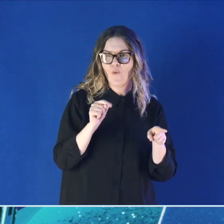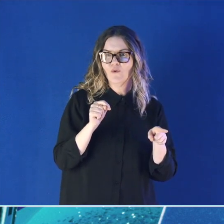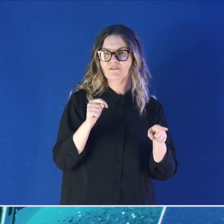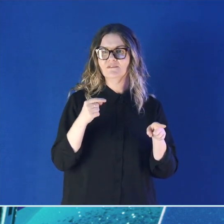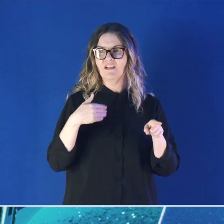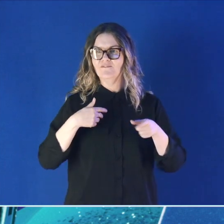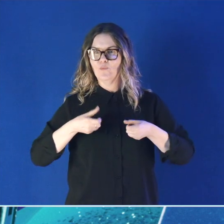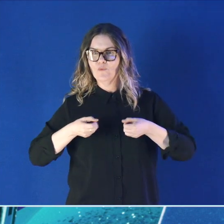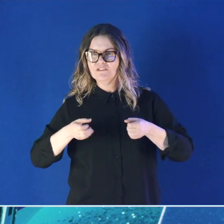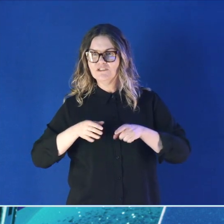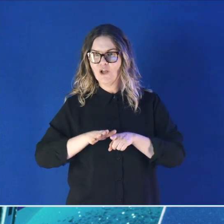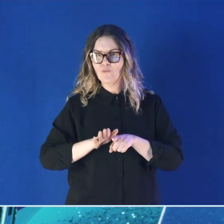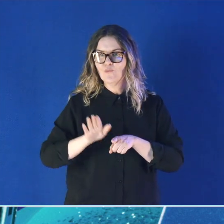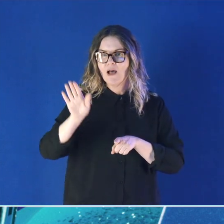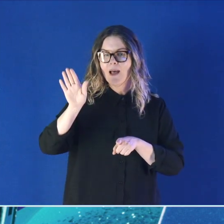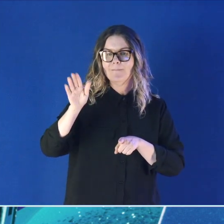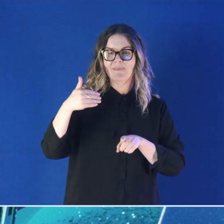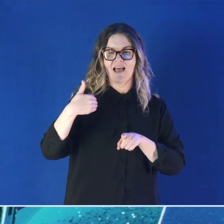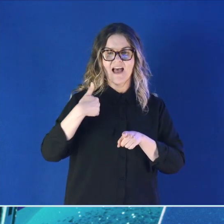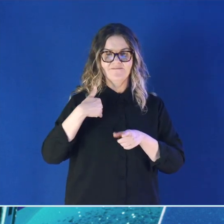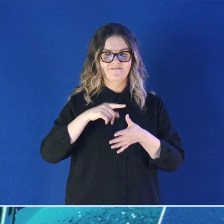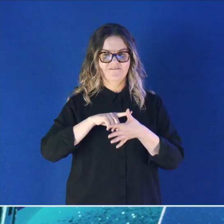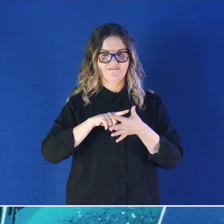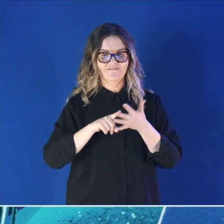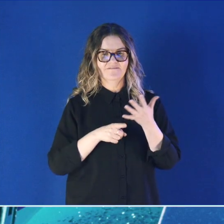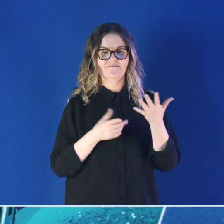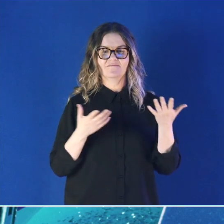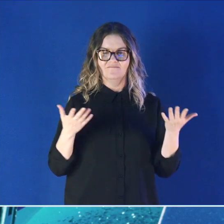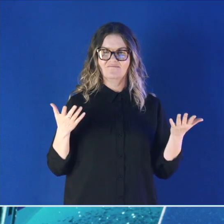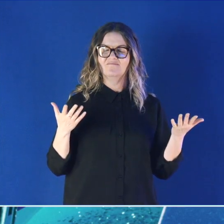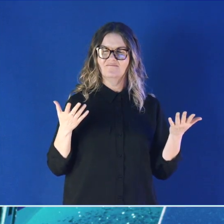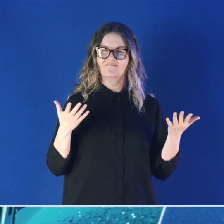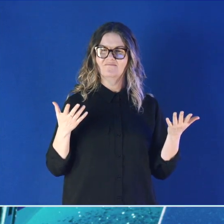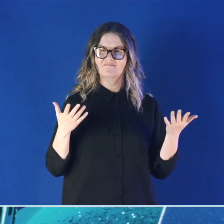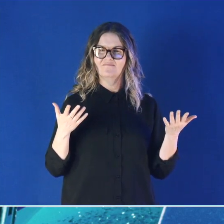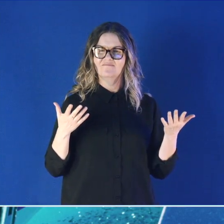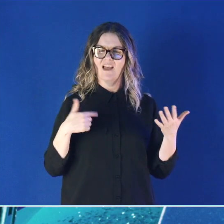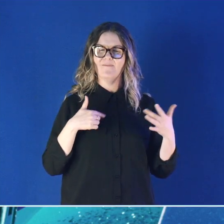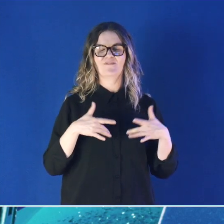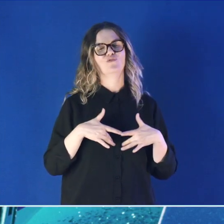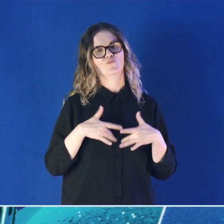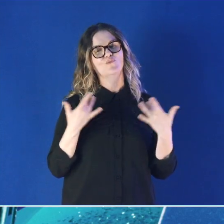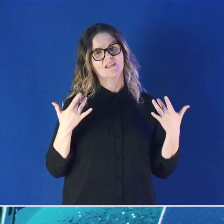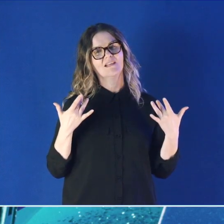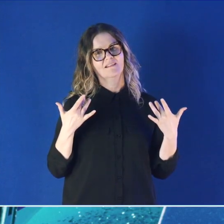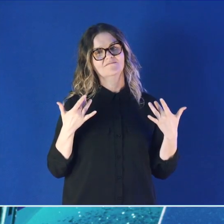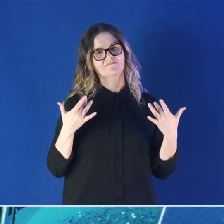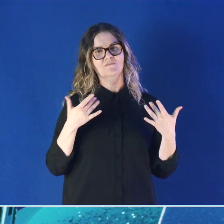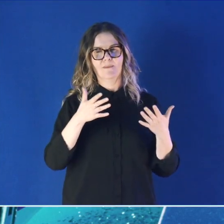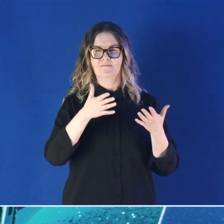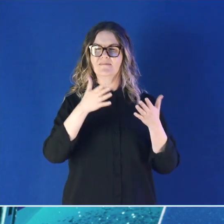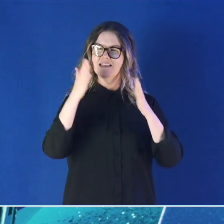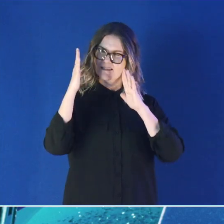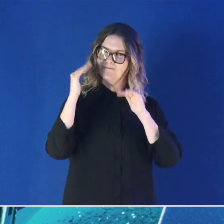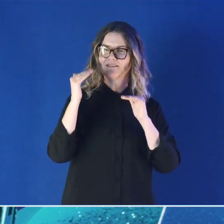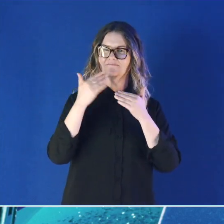that we've come together as a community to make that happen. That is a beautiful closing note. Thank you. I have a special announcement.